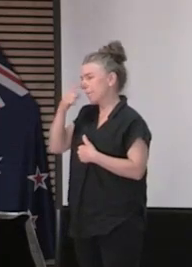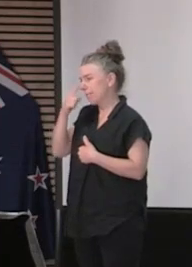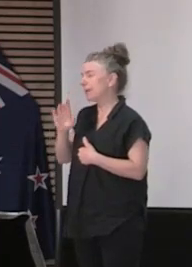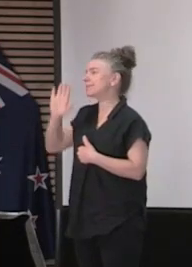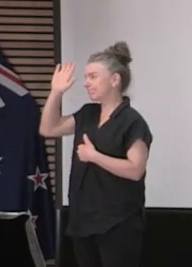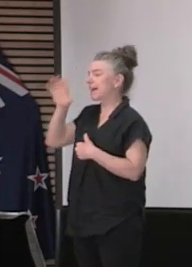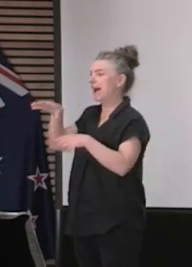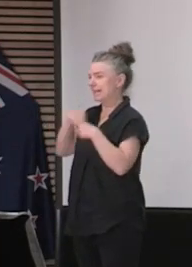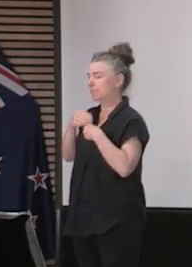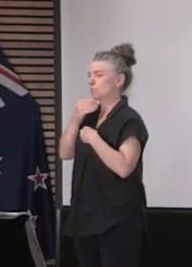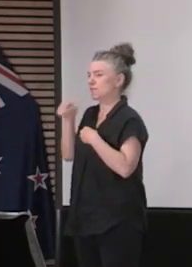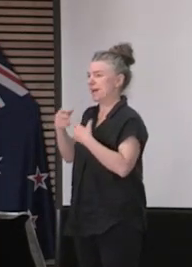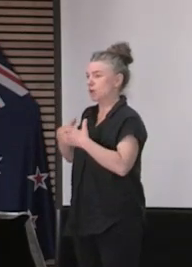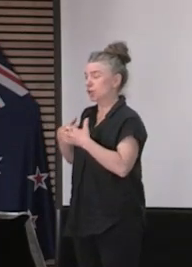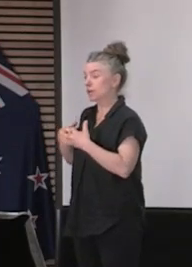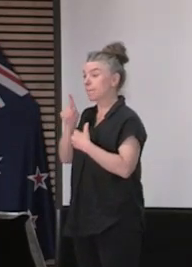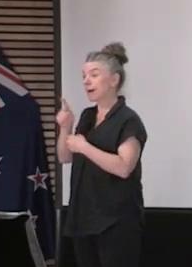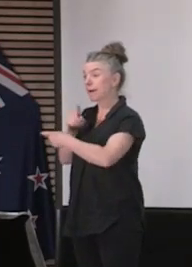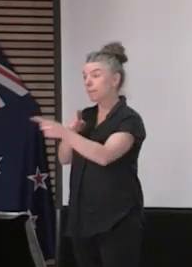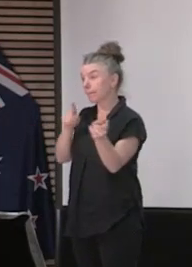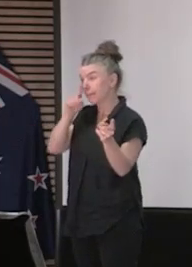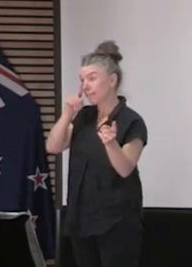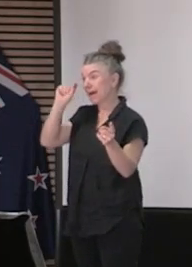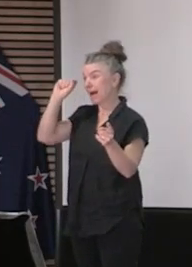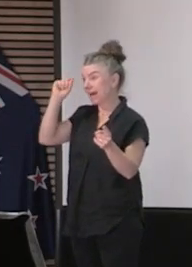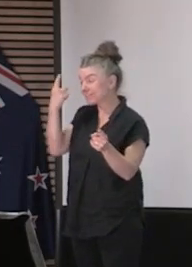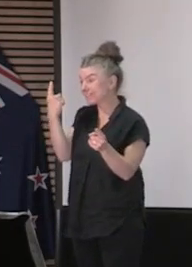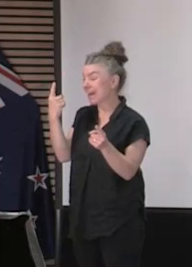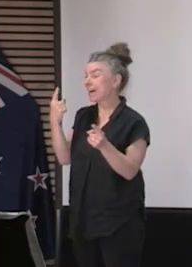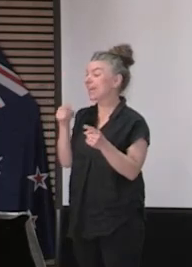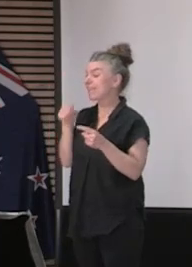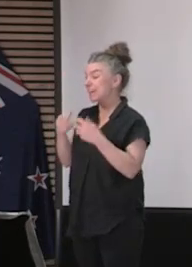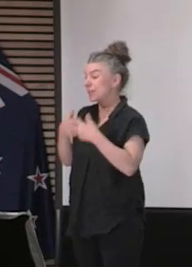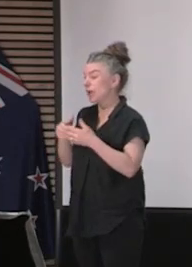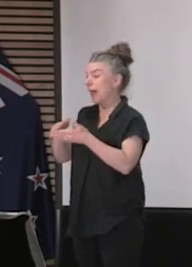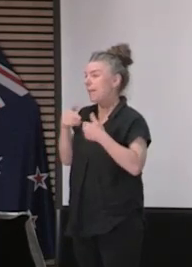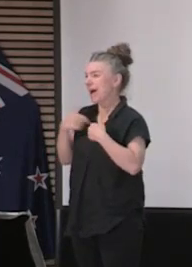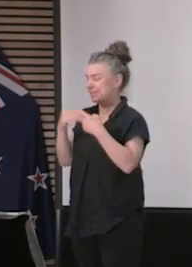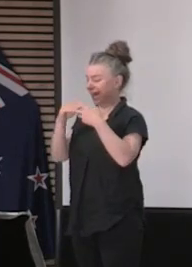that it is one ofthe things that will help usstay out of stringent measureslike alert level 4, then theymight be encouraged to take itup.